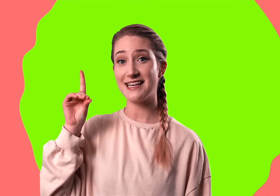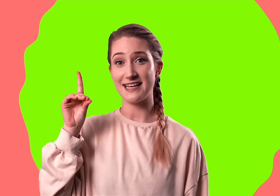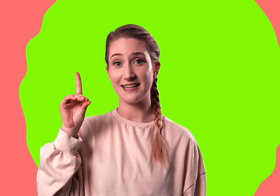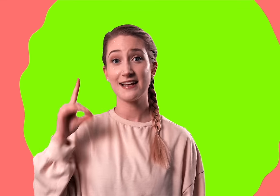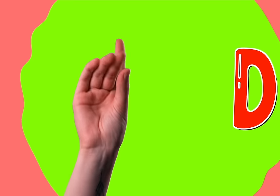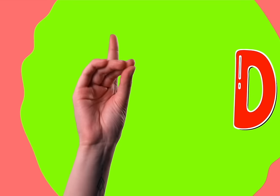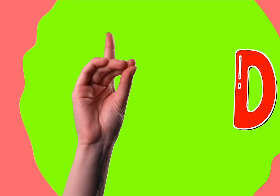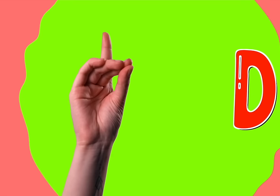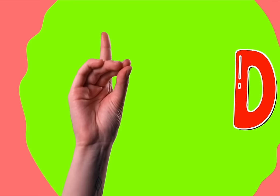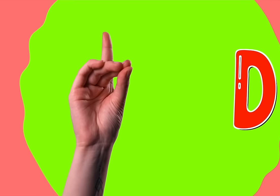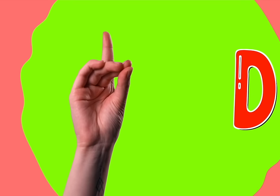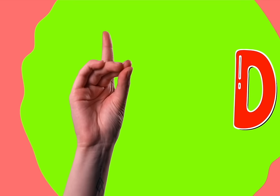D, D,